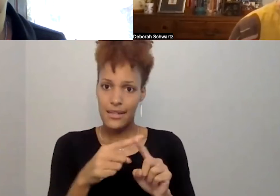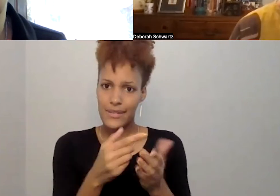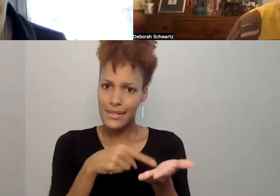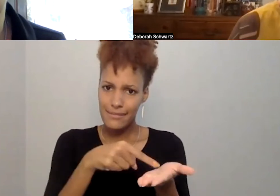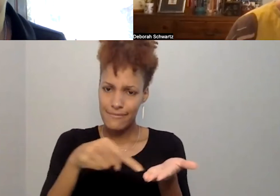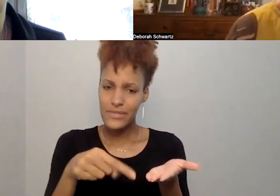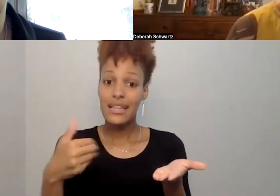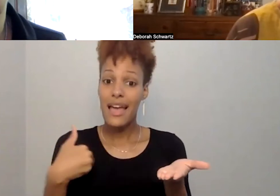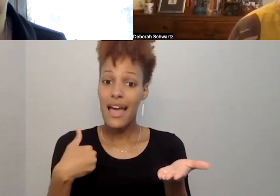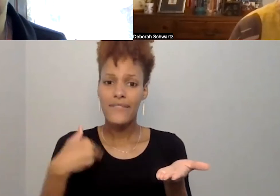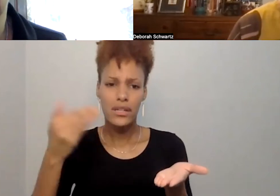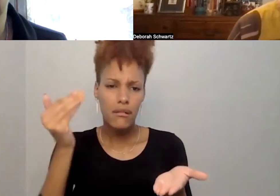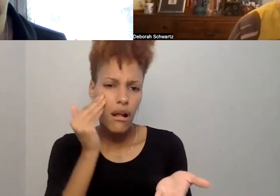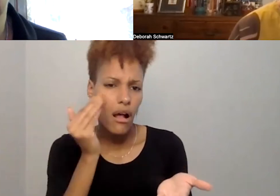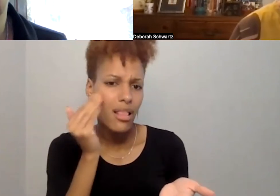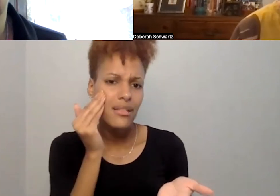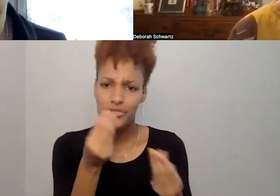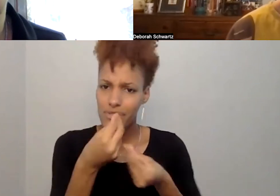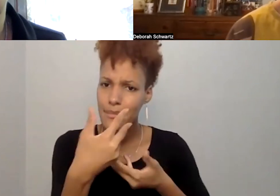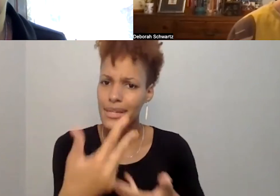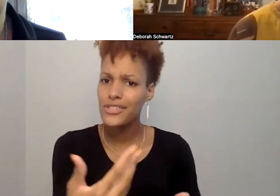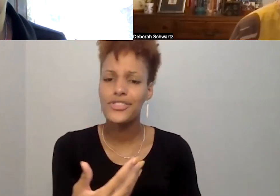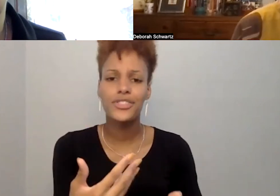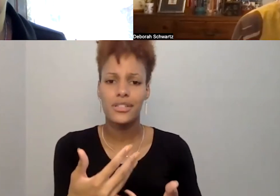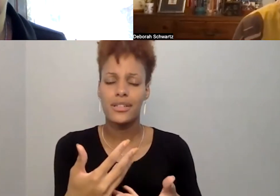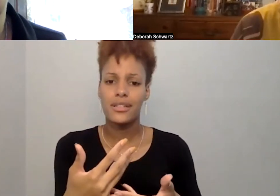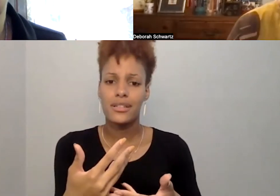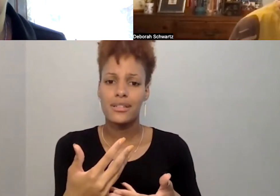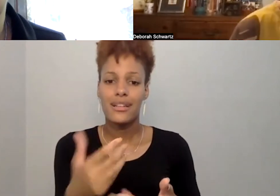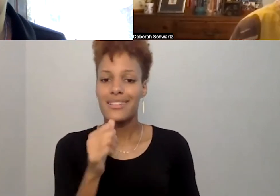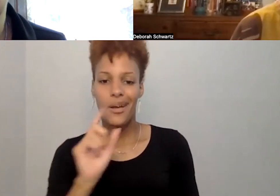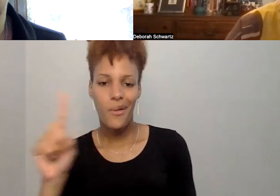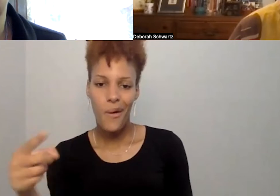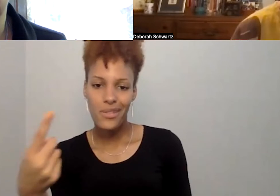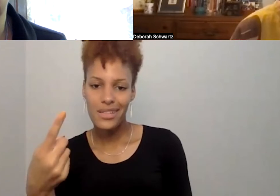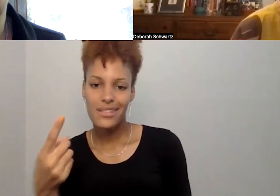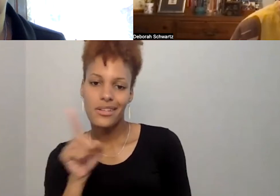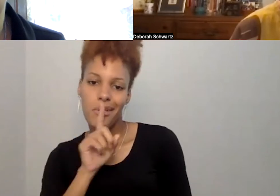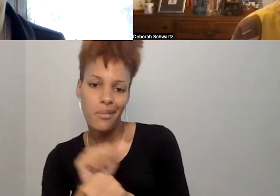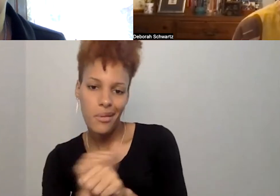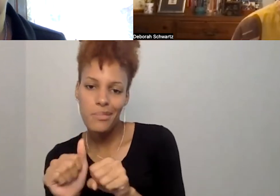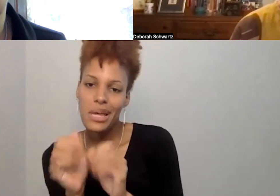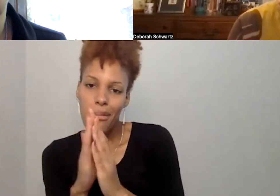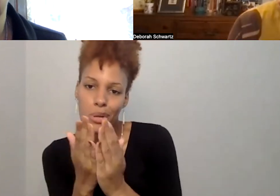and so much information that is, you know, not just literally the text of a book but the